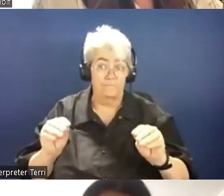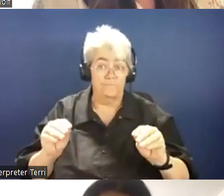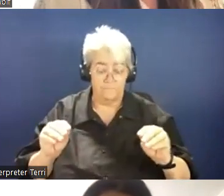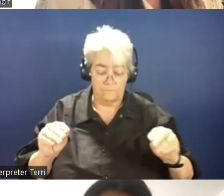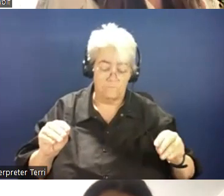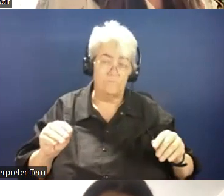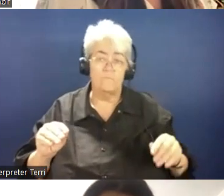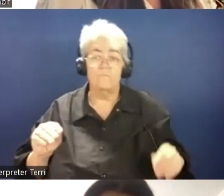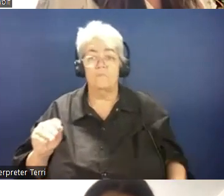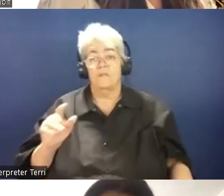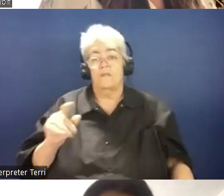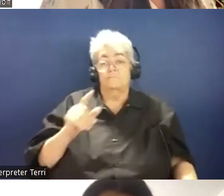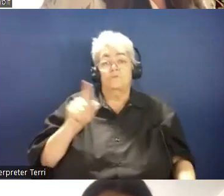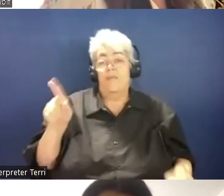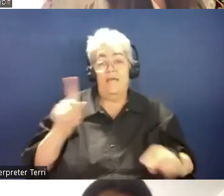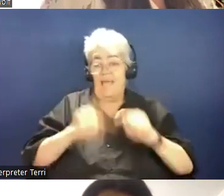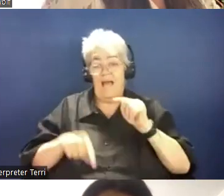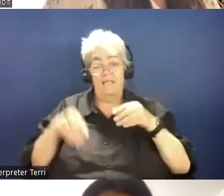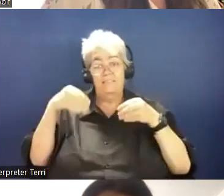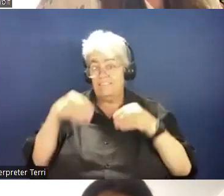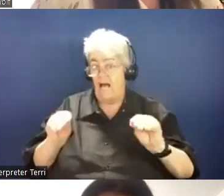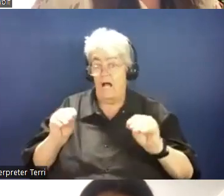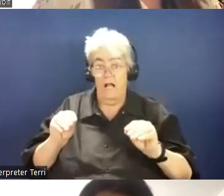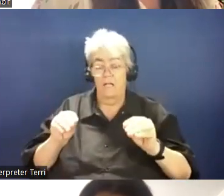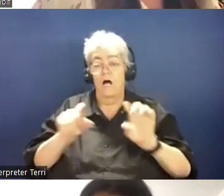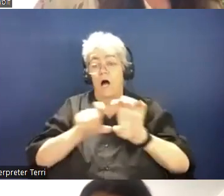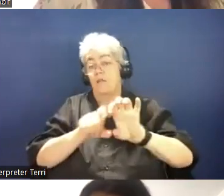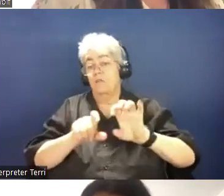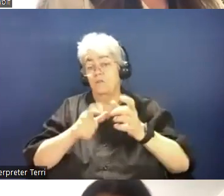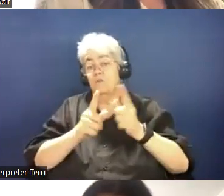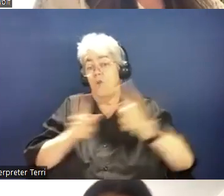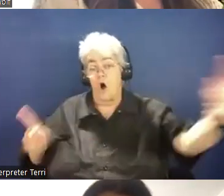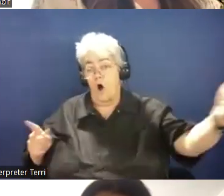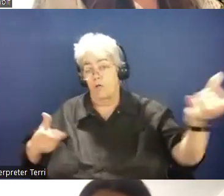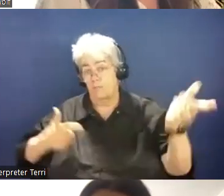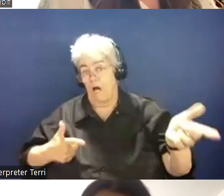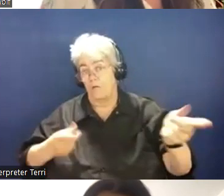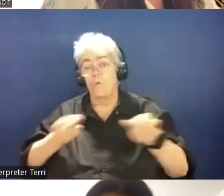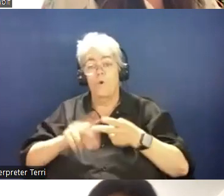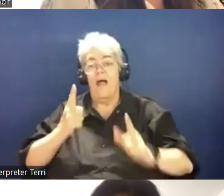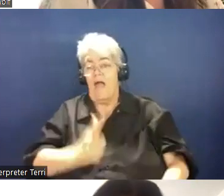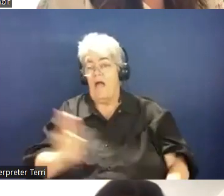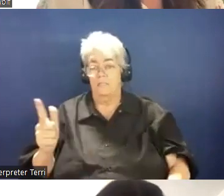a gun to an individual, a long gun or a handgun, to someone younger than 21.